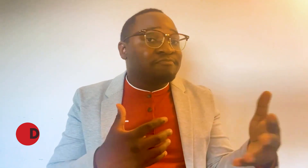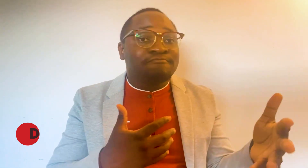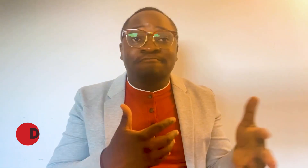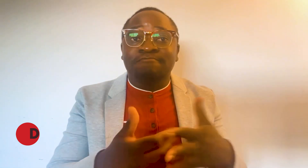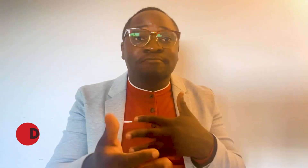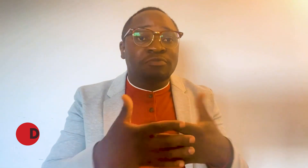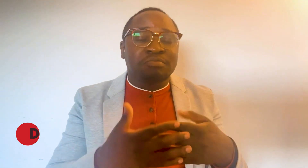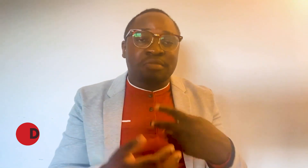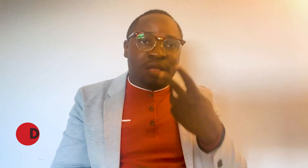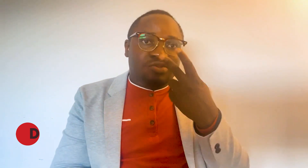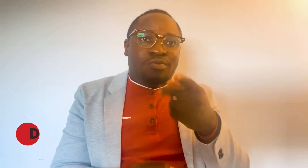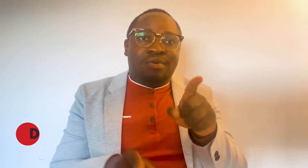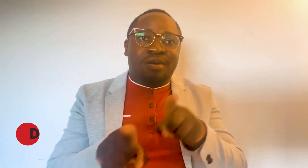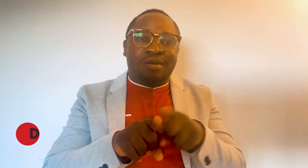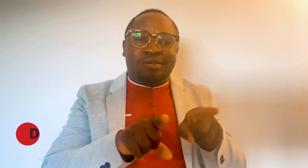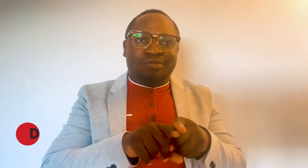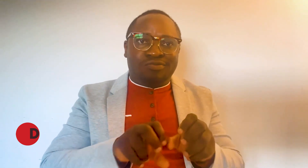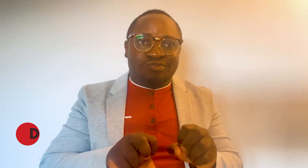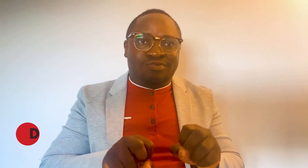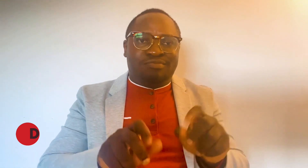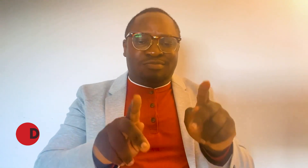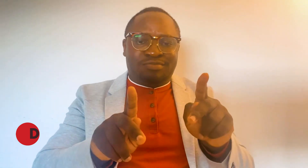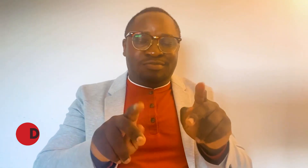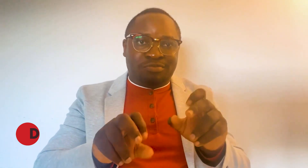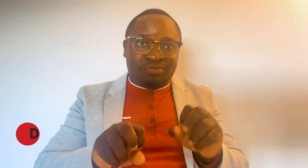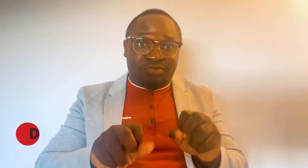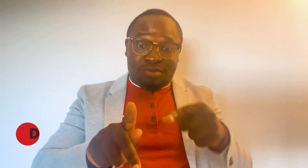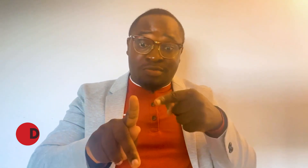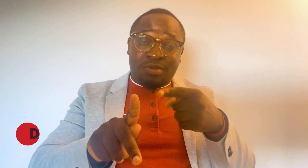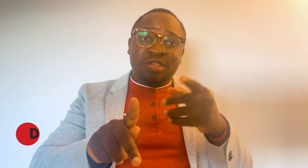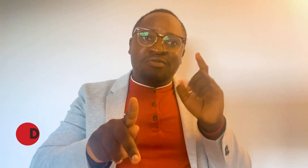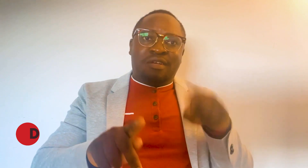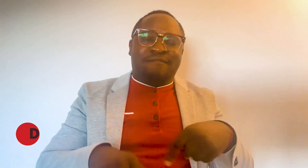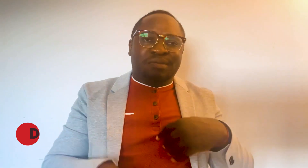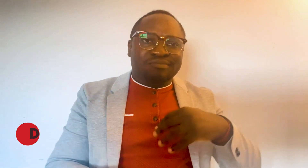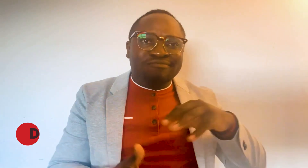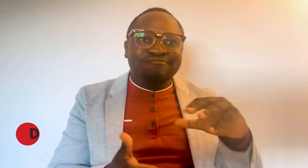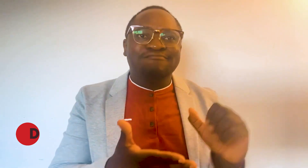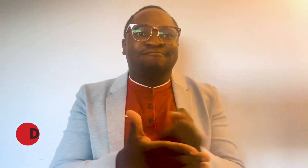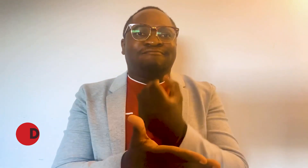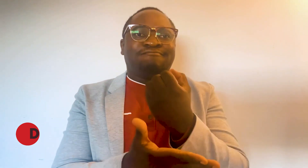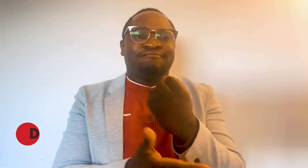Then I decided it didn't matter - I began to look at it as an opportunity for me